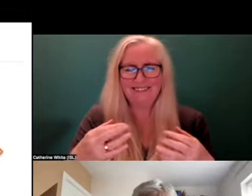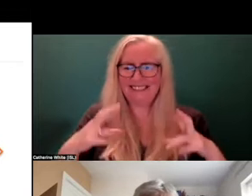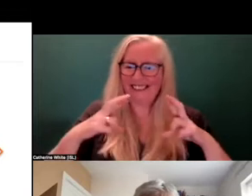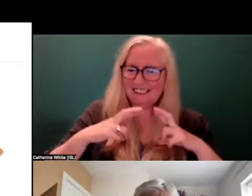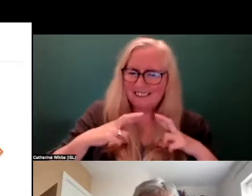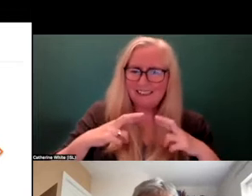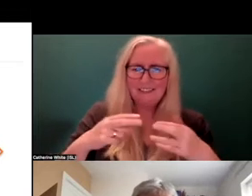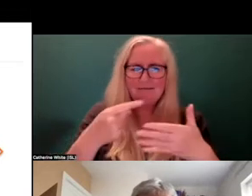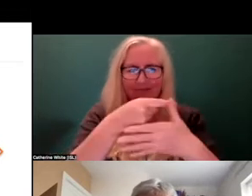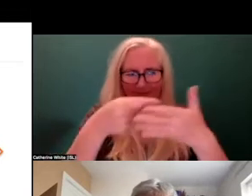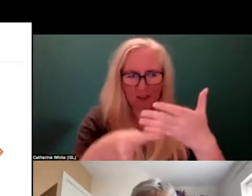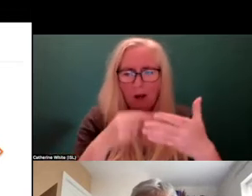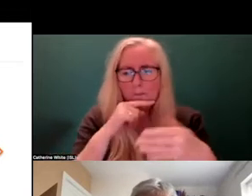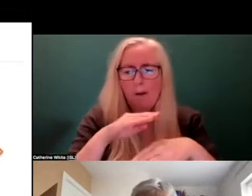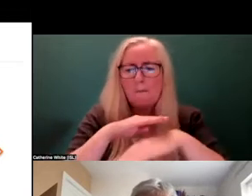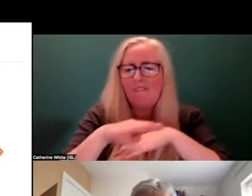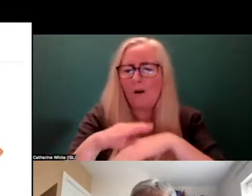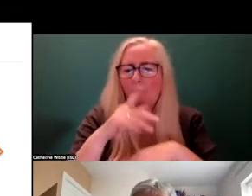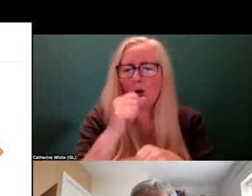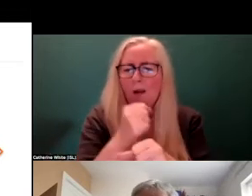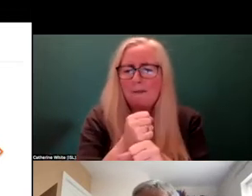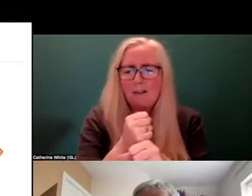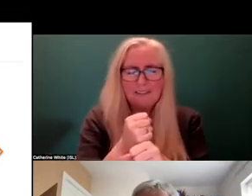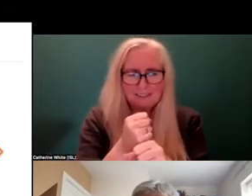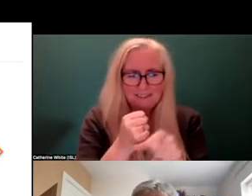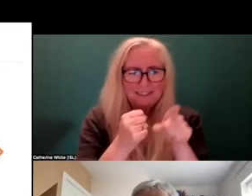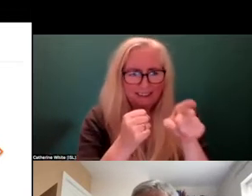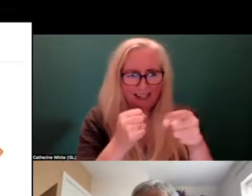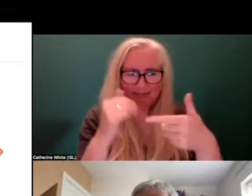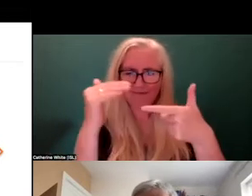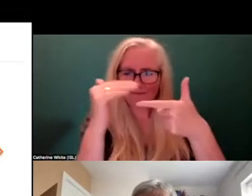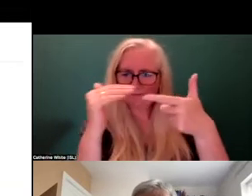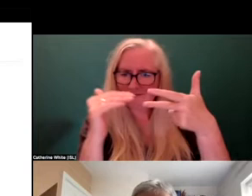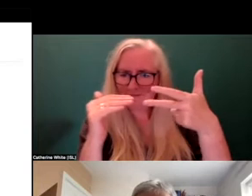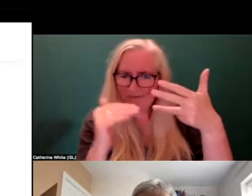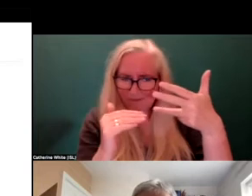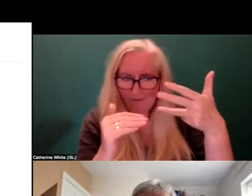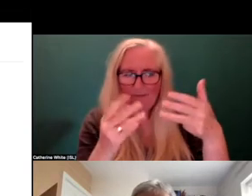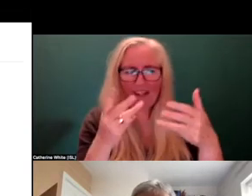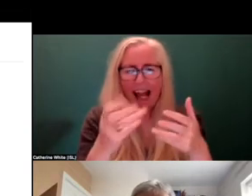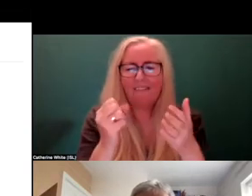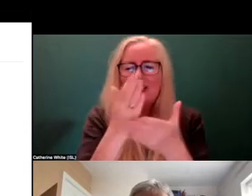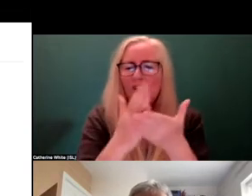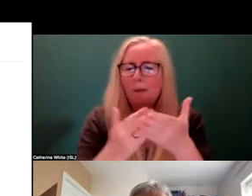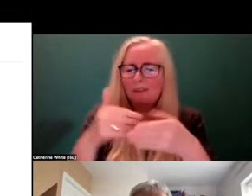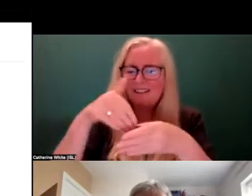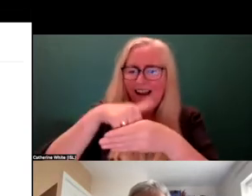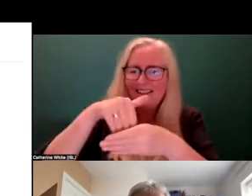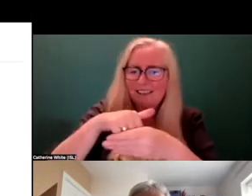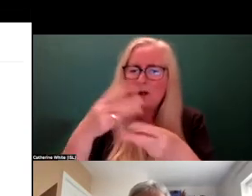But before I get into those three impulses, I talk a little bit about some context and scene setting and then finish with some pointers going forward.